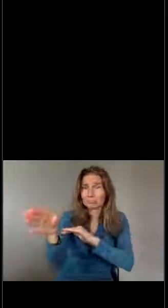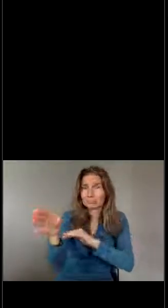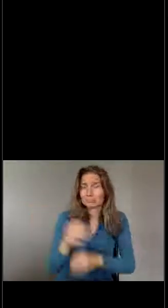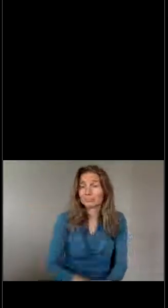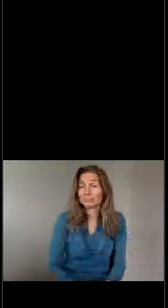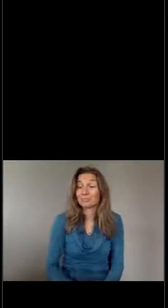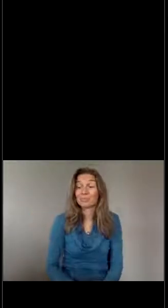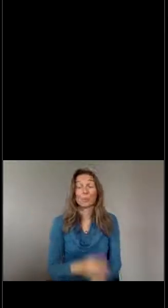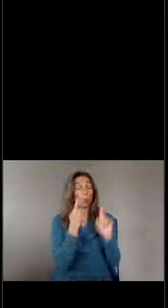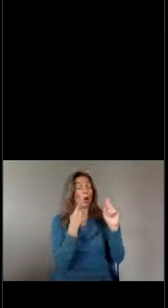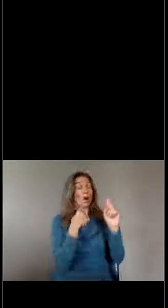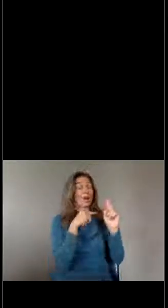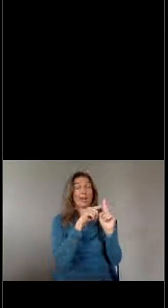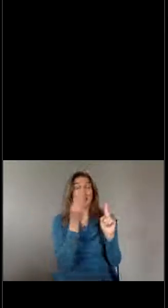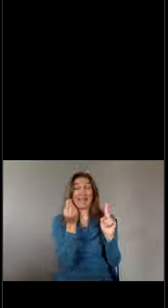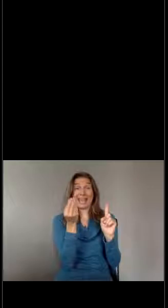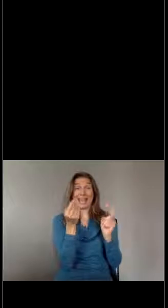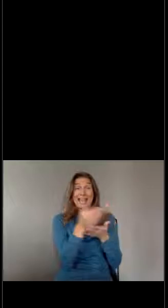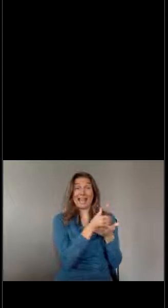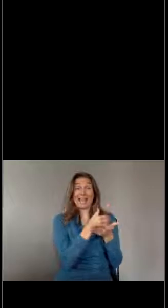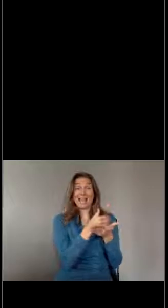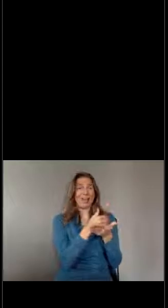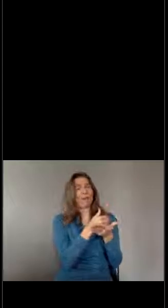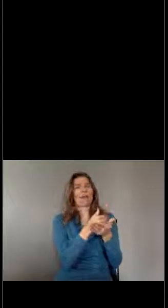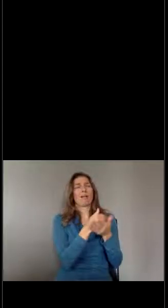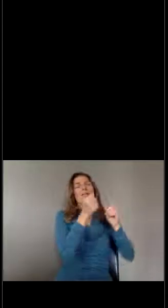that affects an individual's ability to meet extra costs.